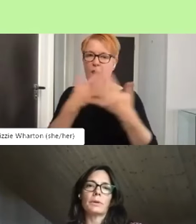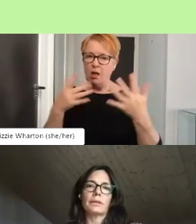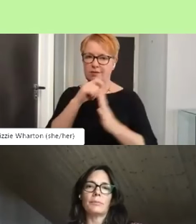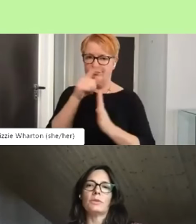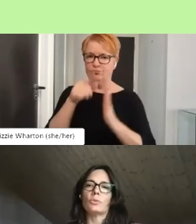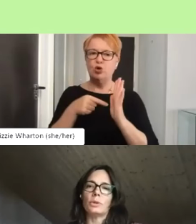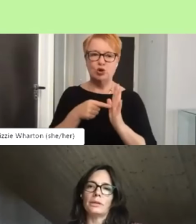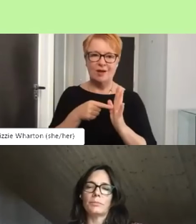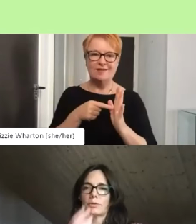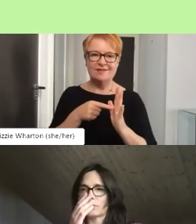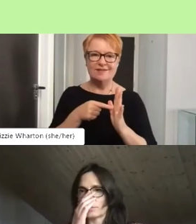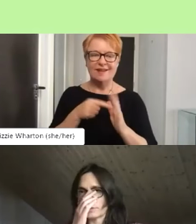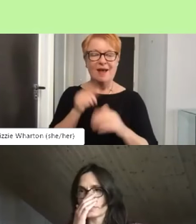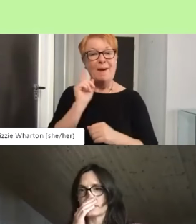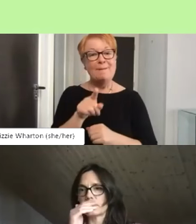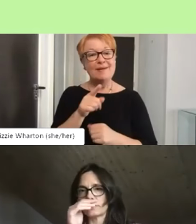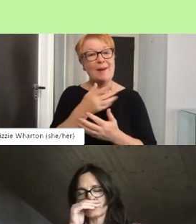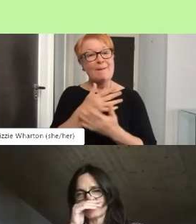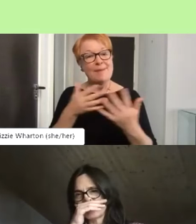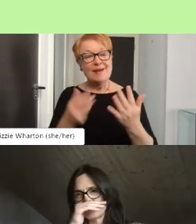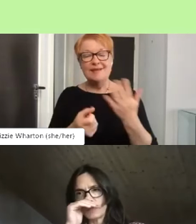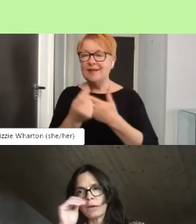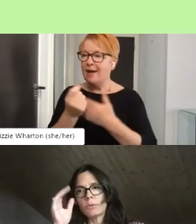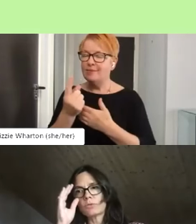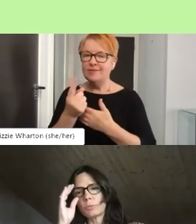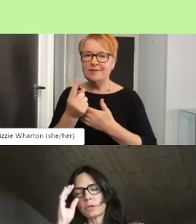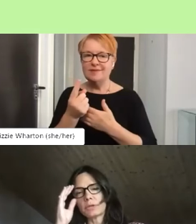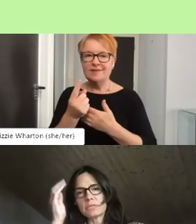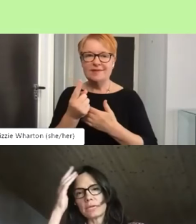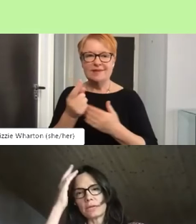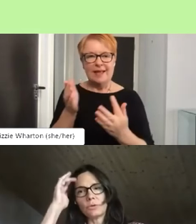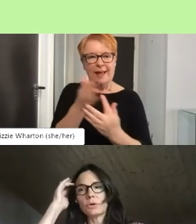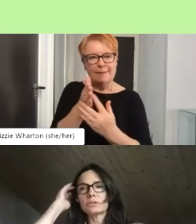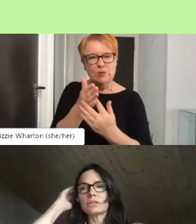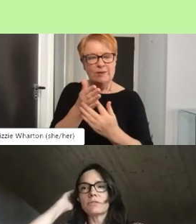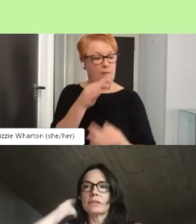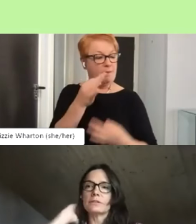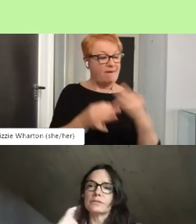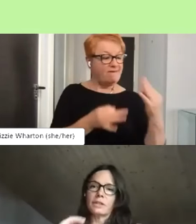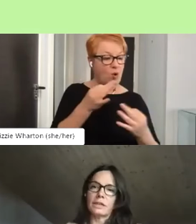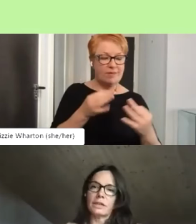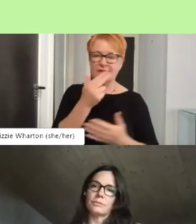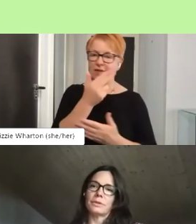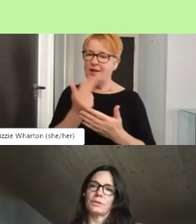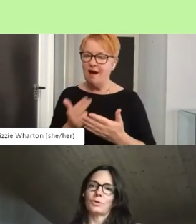up in in between performance and art. Also, because here, you can't have a theatre stage.